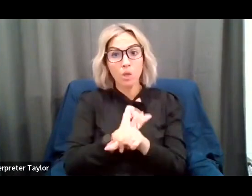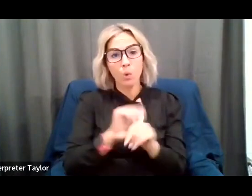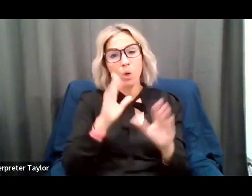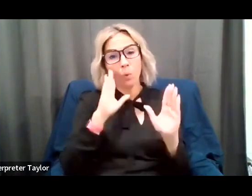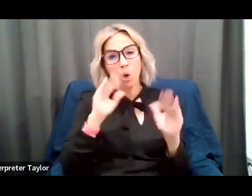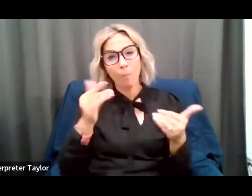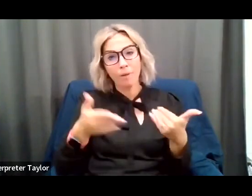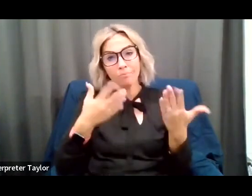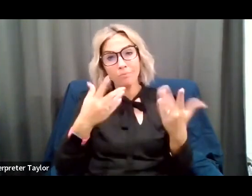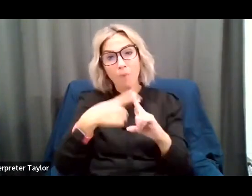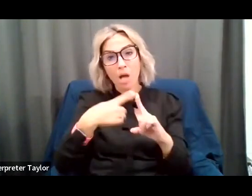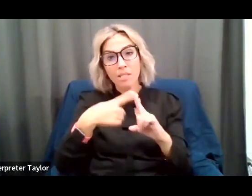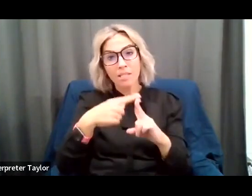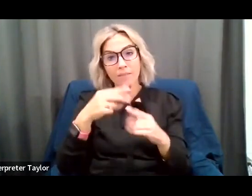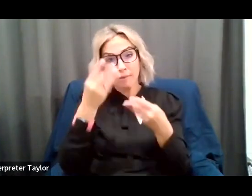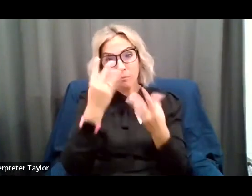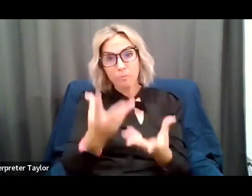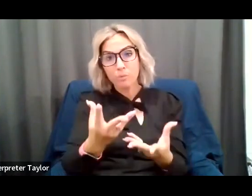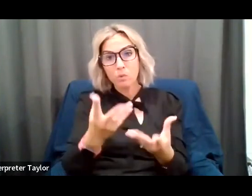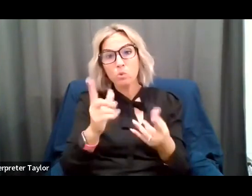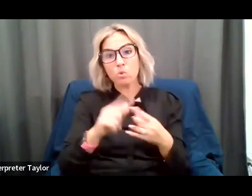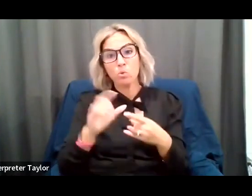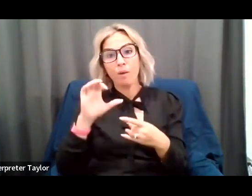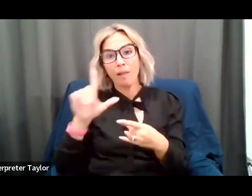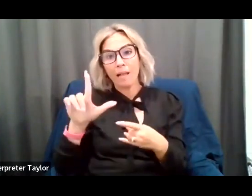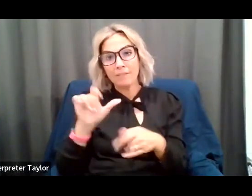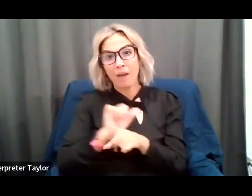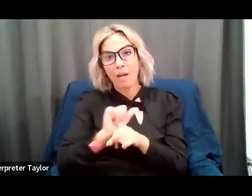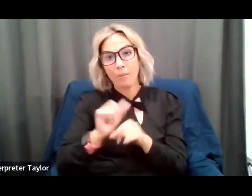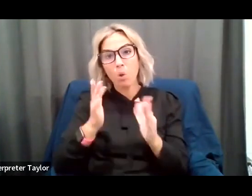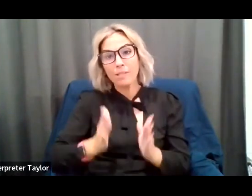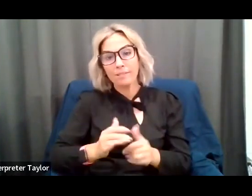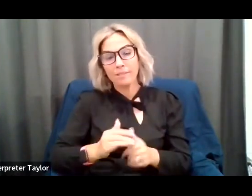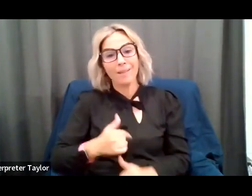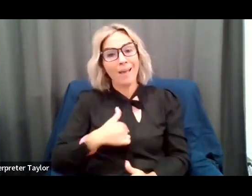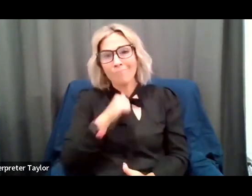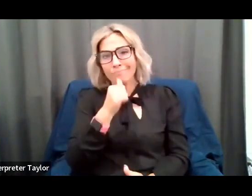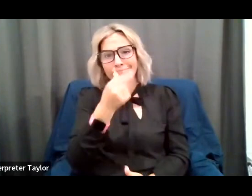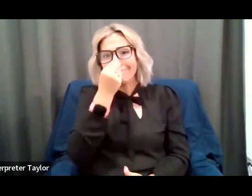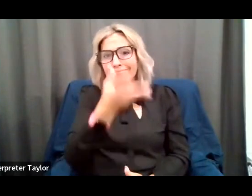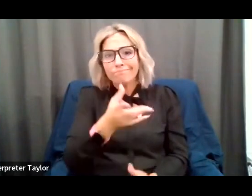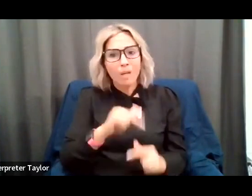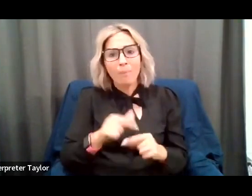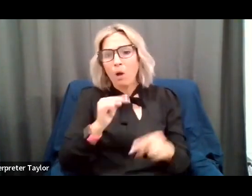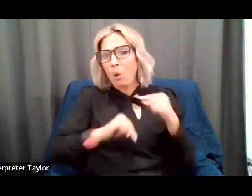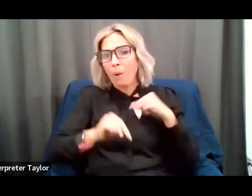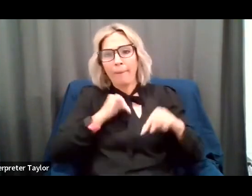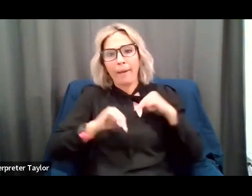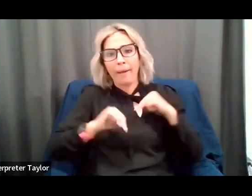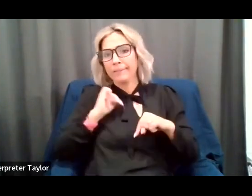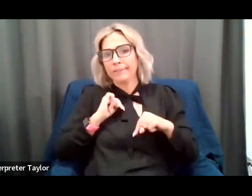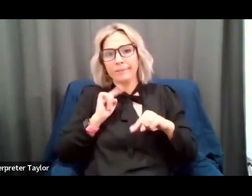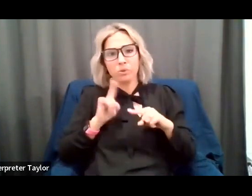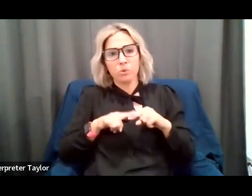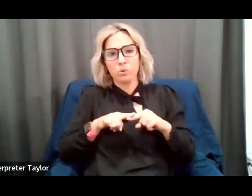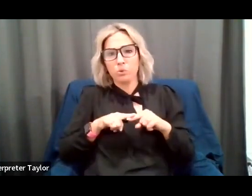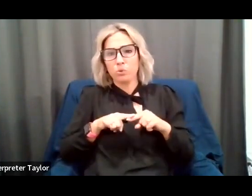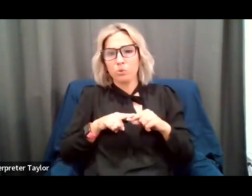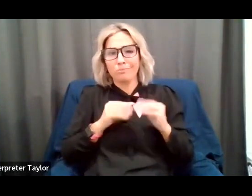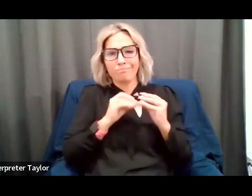positive news to the Classified. I'm not interested in reverting back to an acrimonious environment.